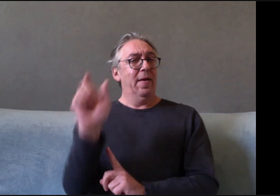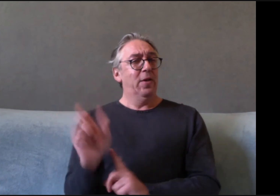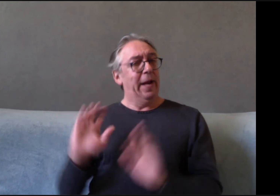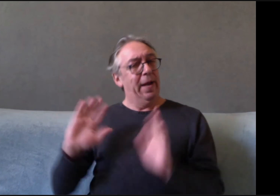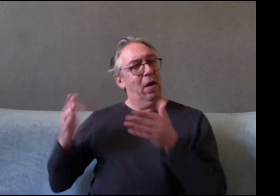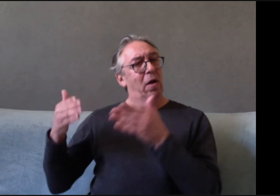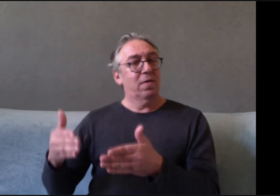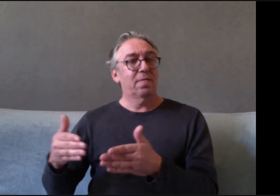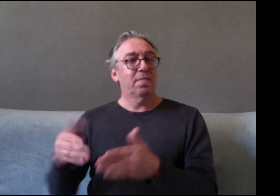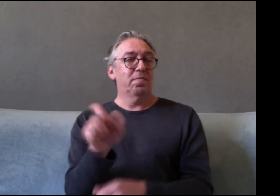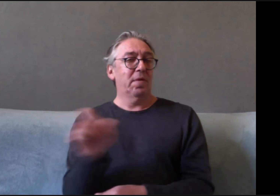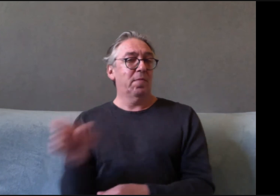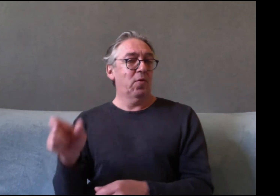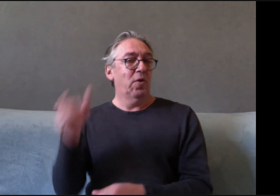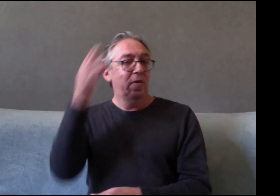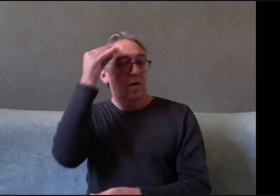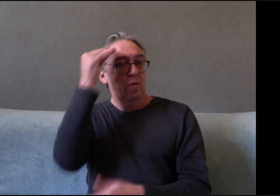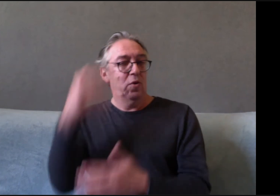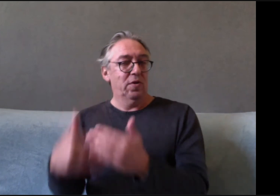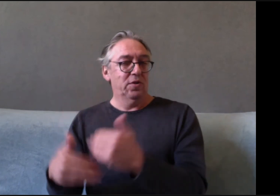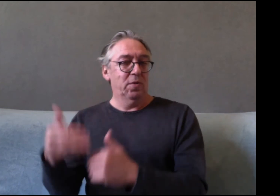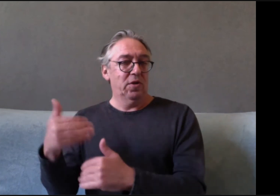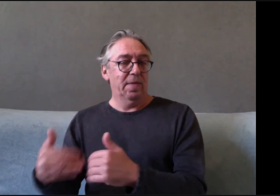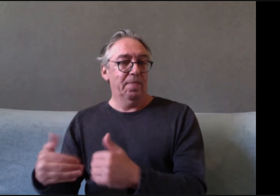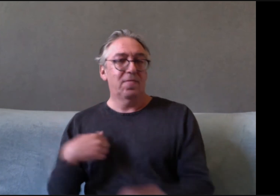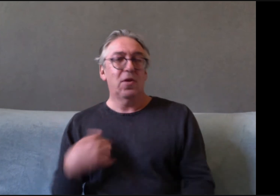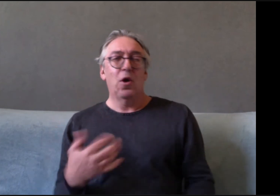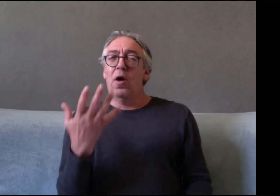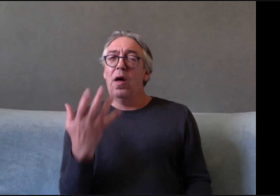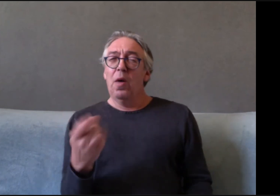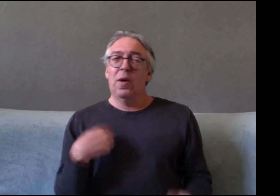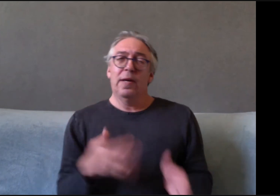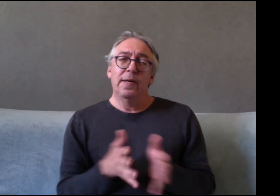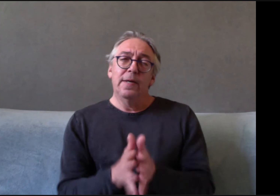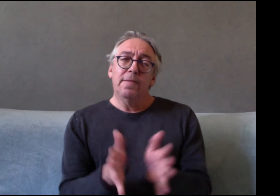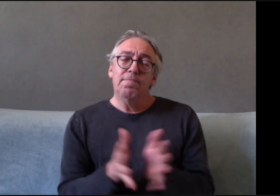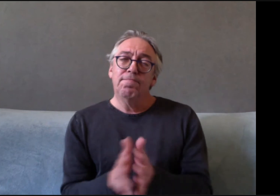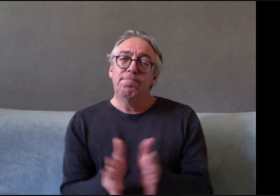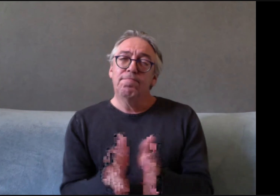but to stress their special importance for people with intellectual disability.